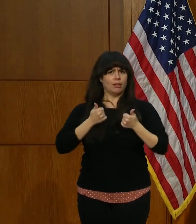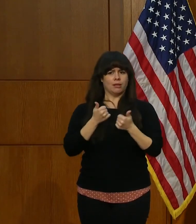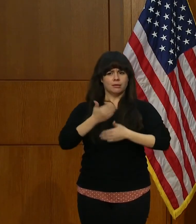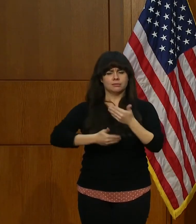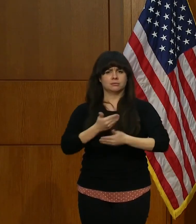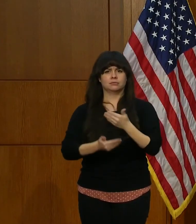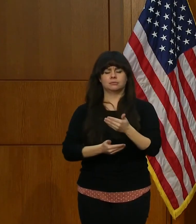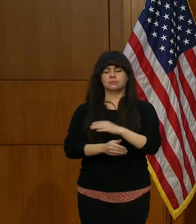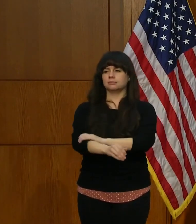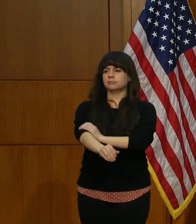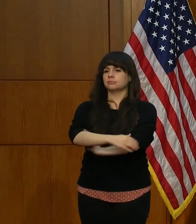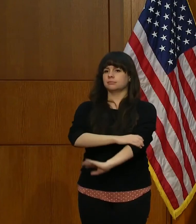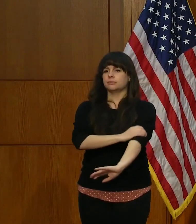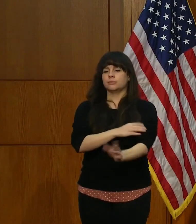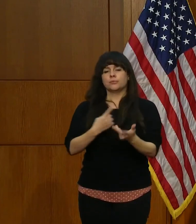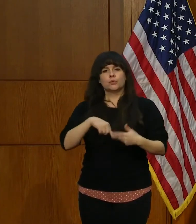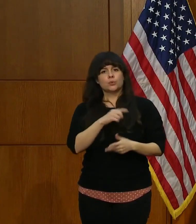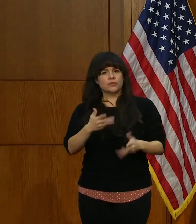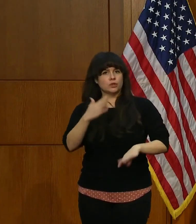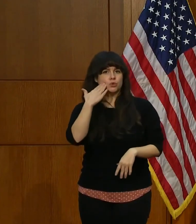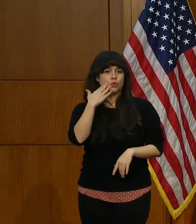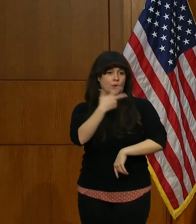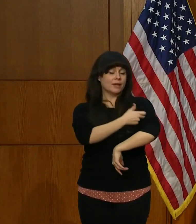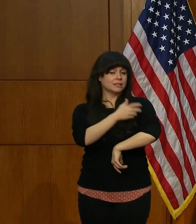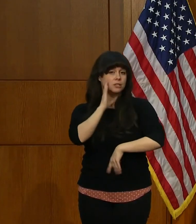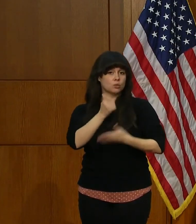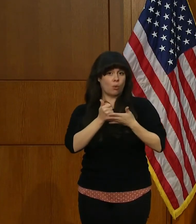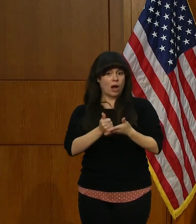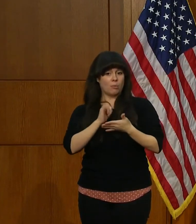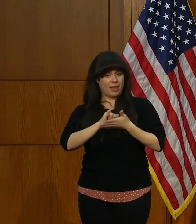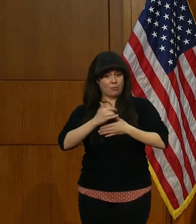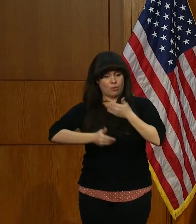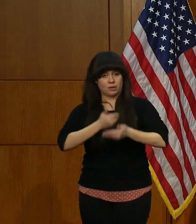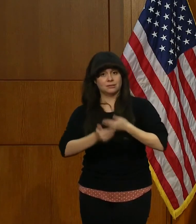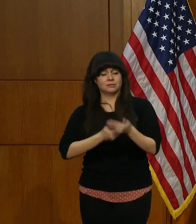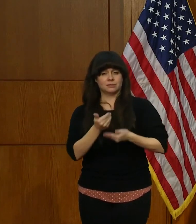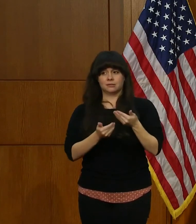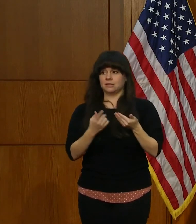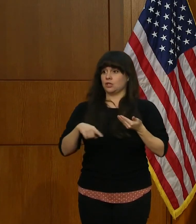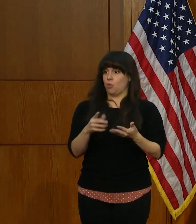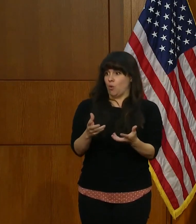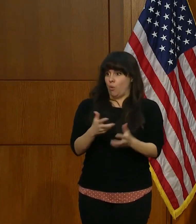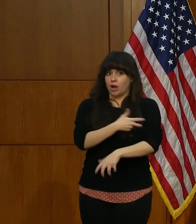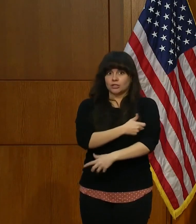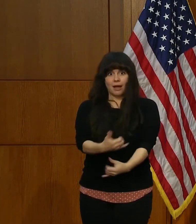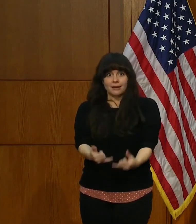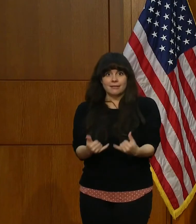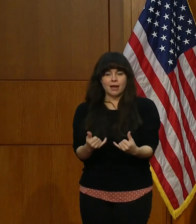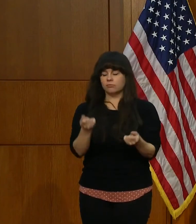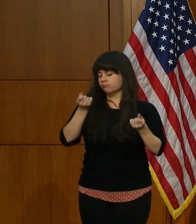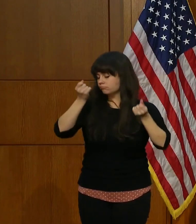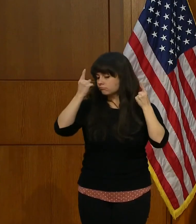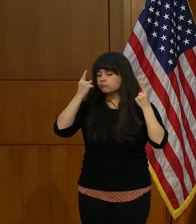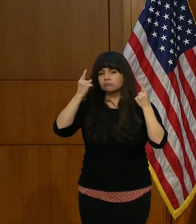NORMAL. WE KNOW THAT VACCINES